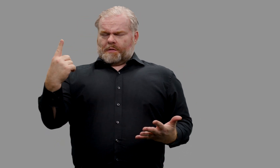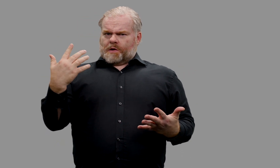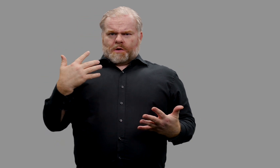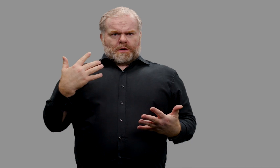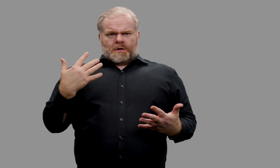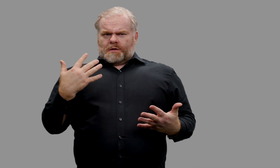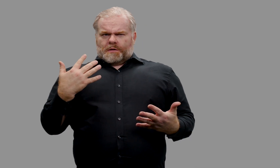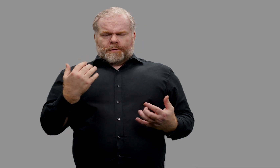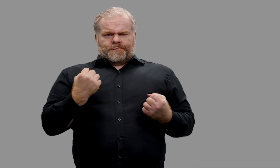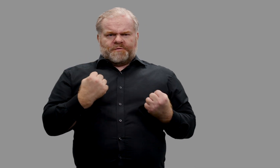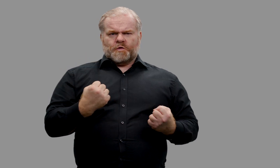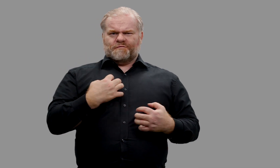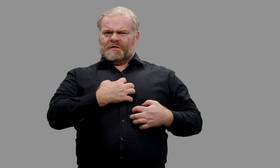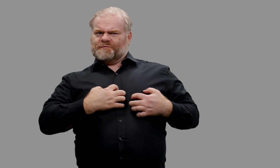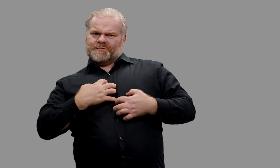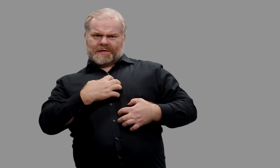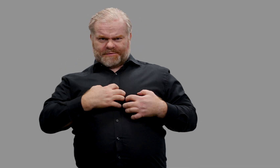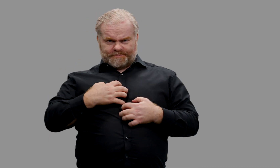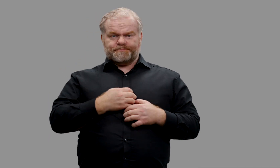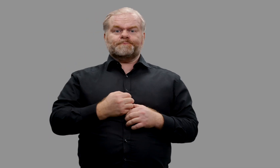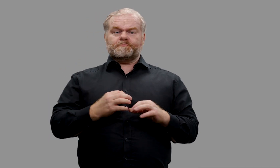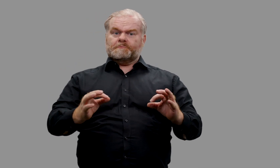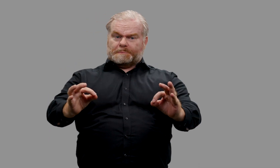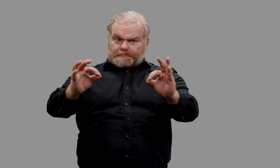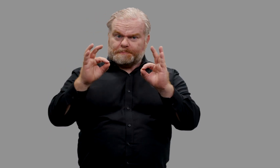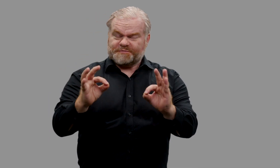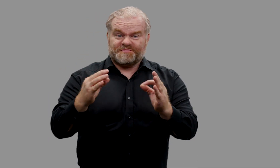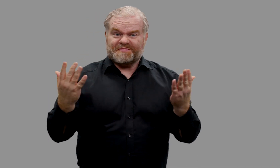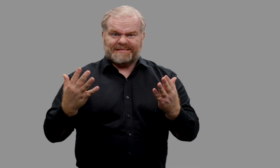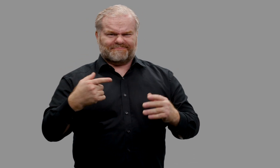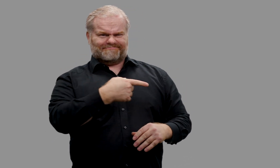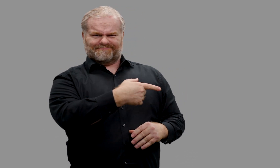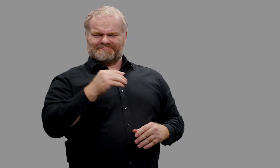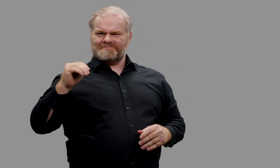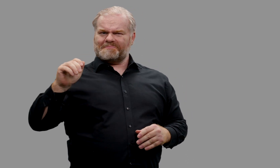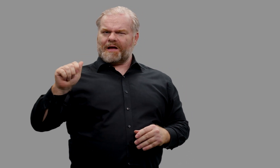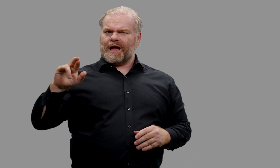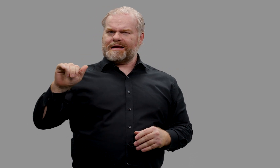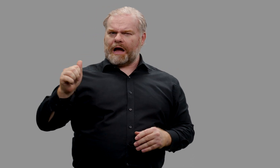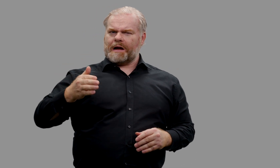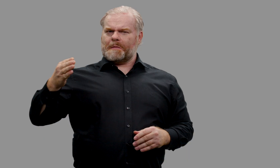He was angry and desperate. There was a confrontation between him,